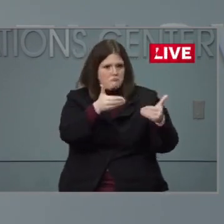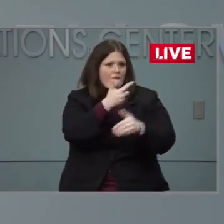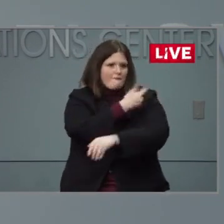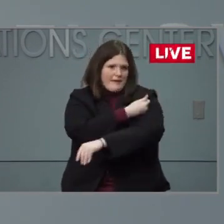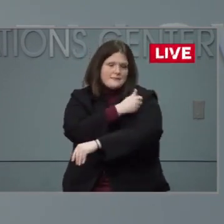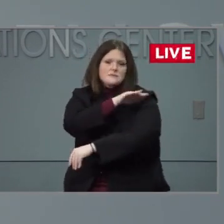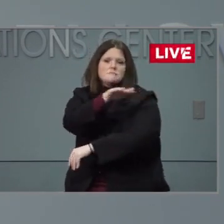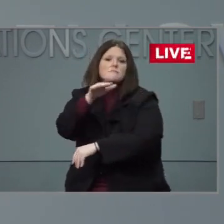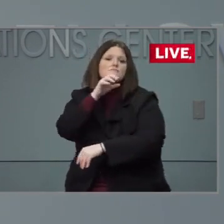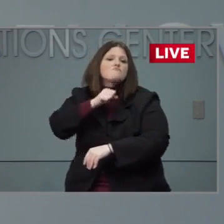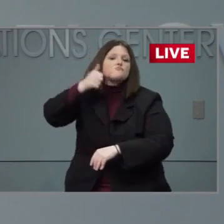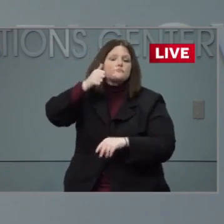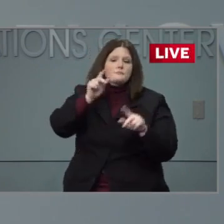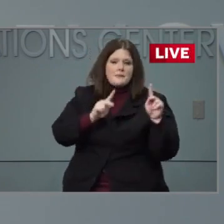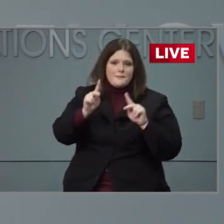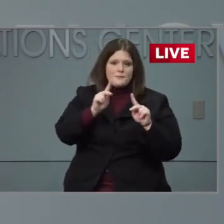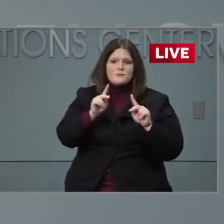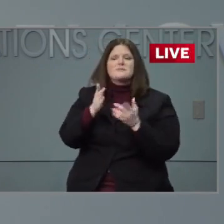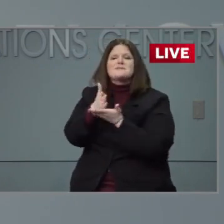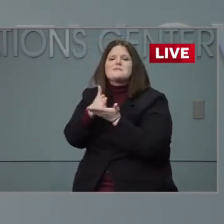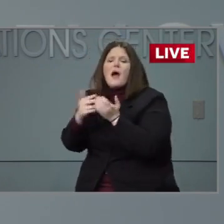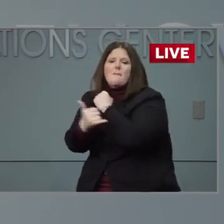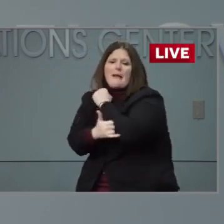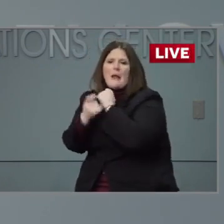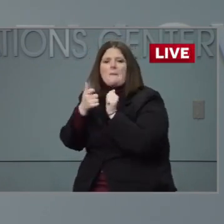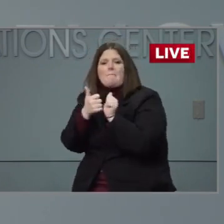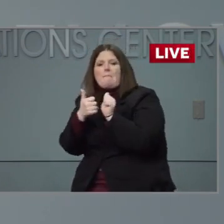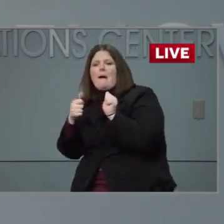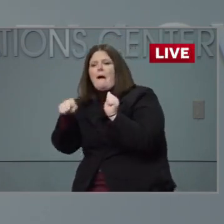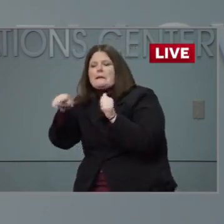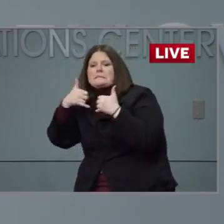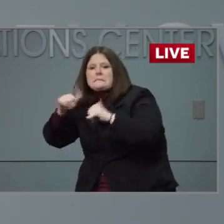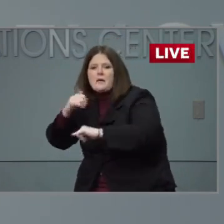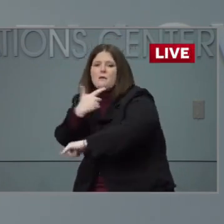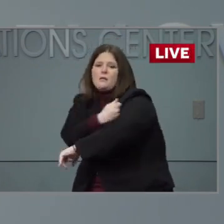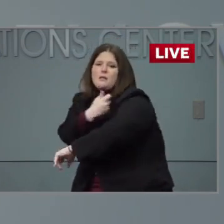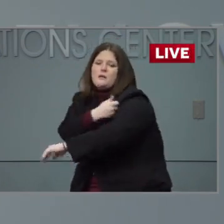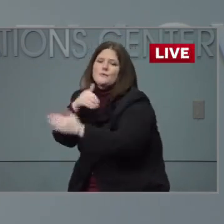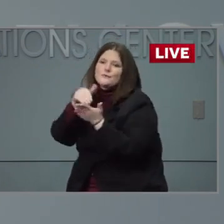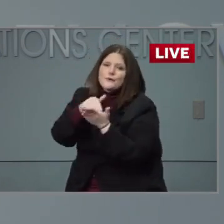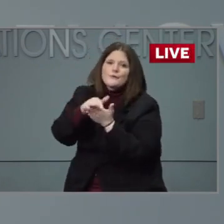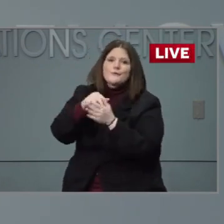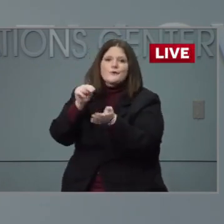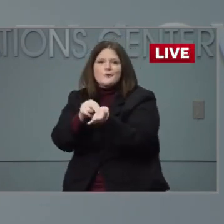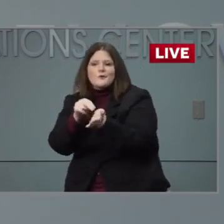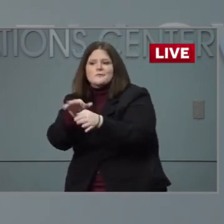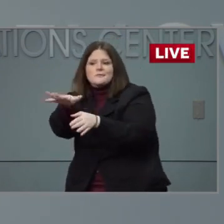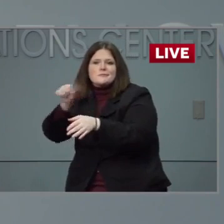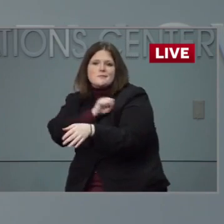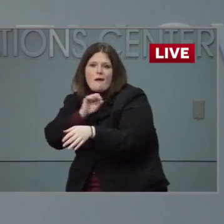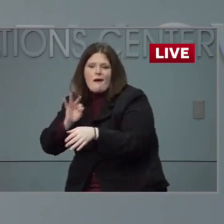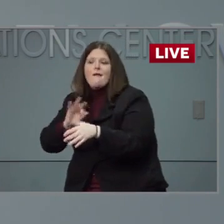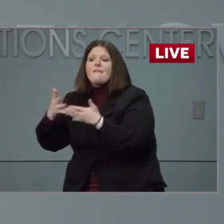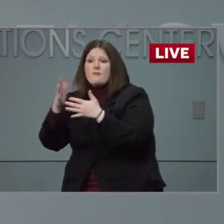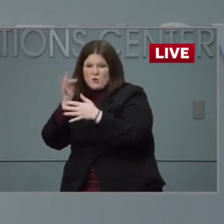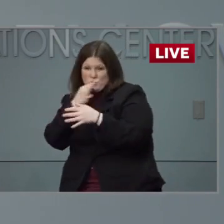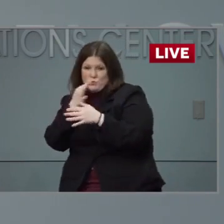SOME COUNTIES HAVE ALREADY STARTED AND SOME ARE STILL VACCINATING HEALTHCARE WORKERS AND WILL MOVE ON SHORTLY.